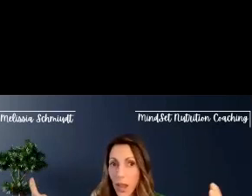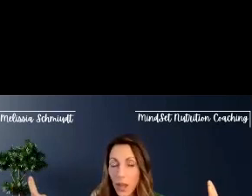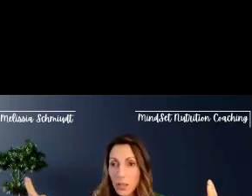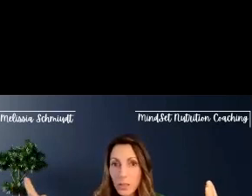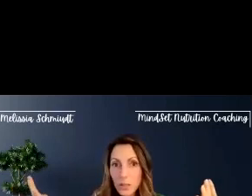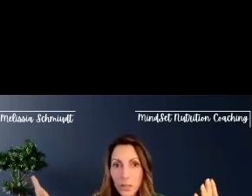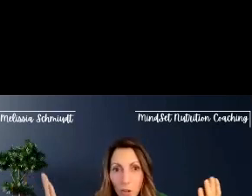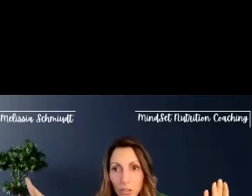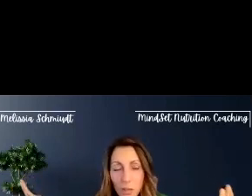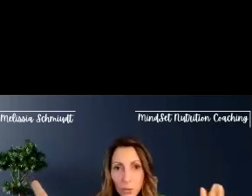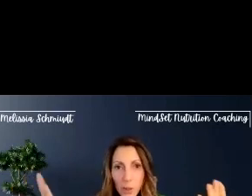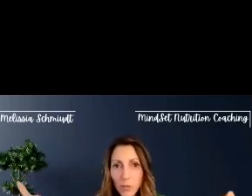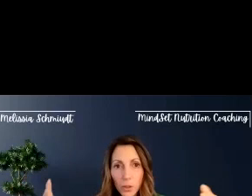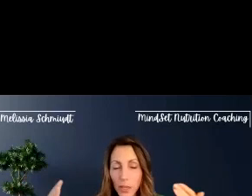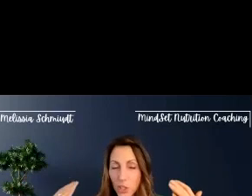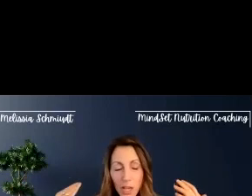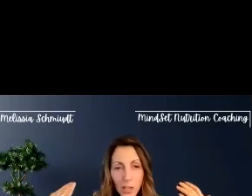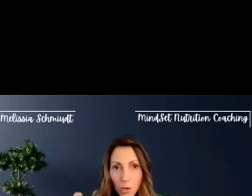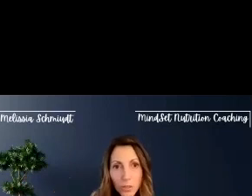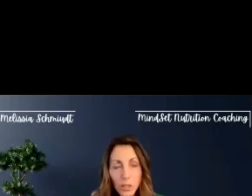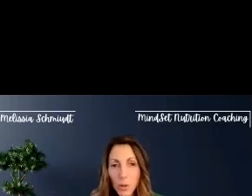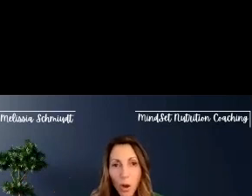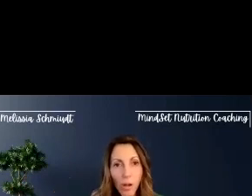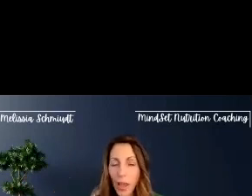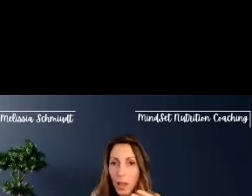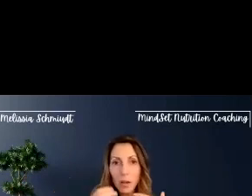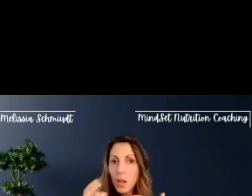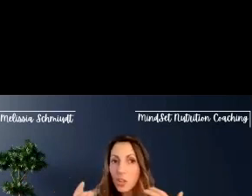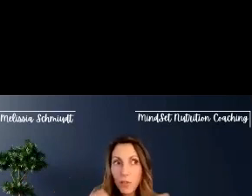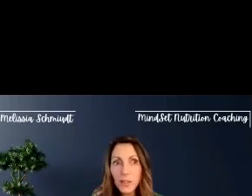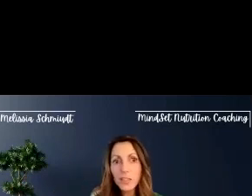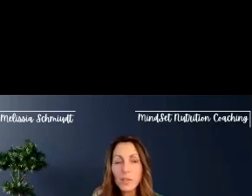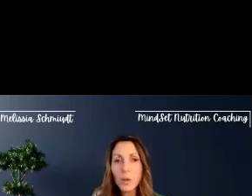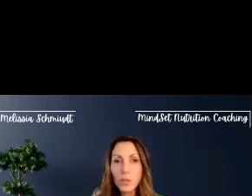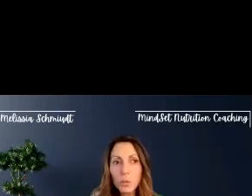And her sleep was pitiful. She got no sleep at all. And she finally got to the point where